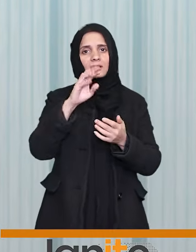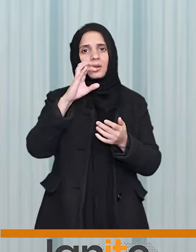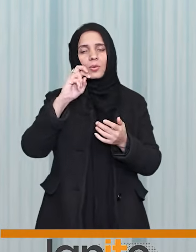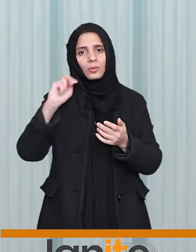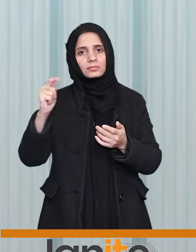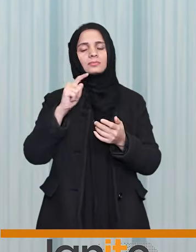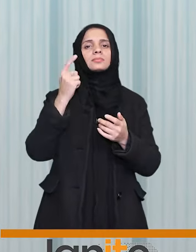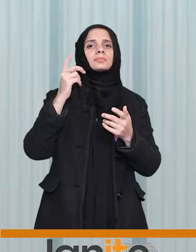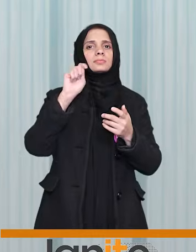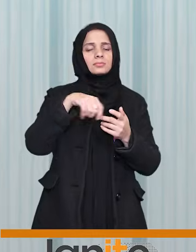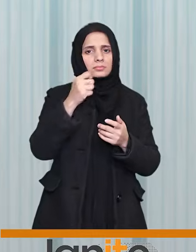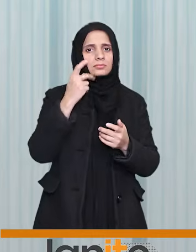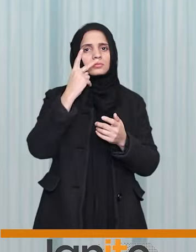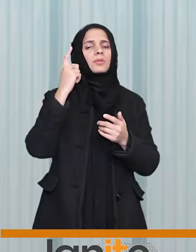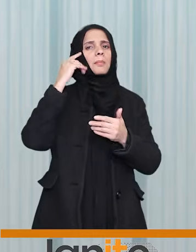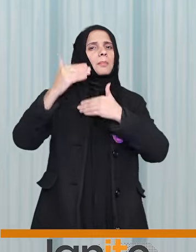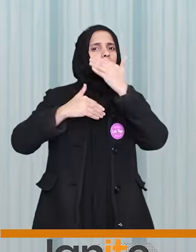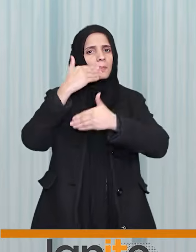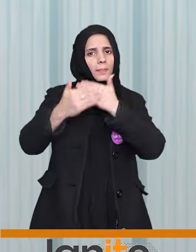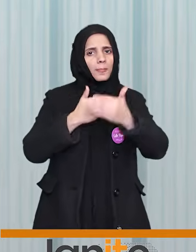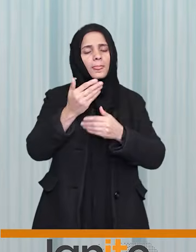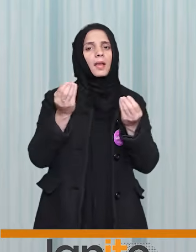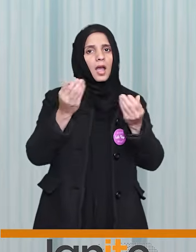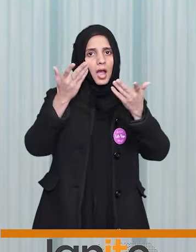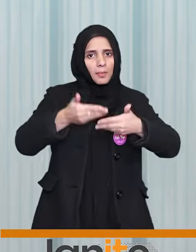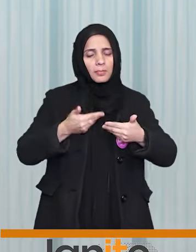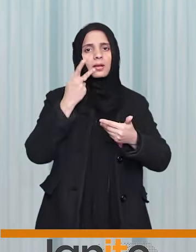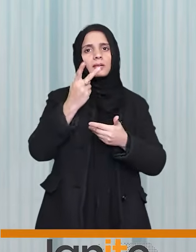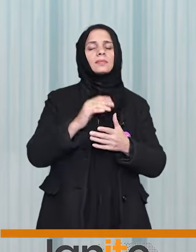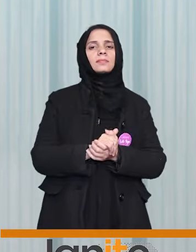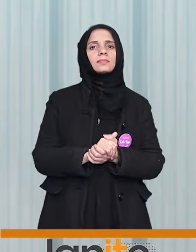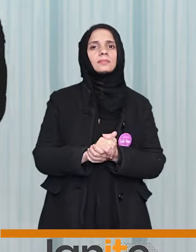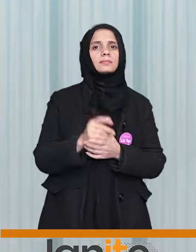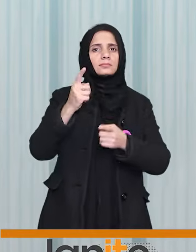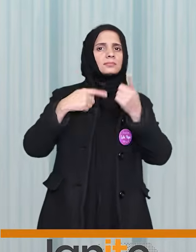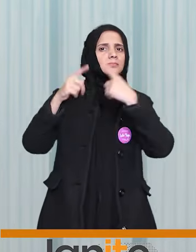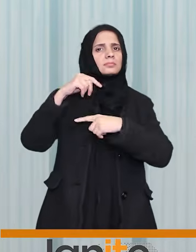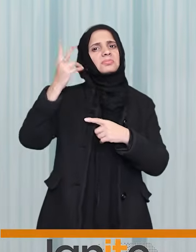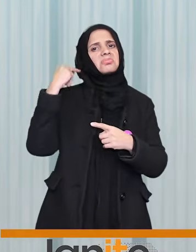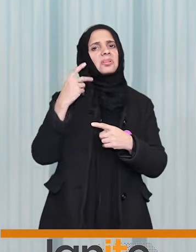itmoonlighters.com later became guru.com were these three giants.